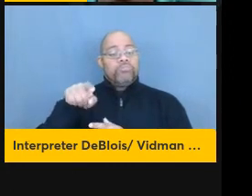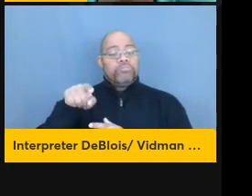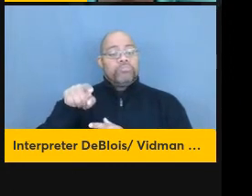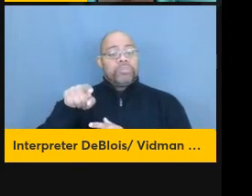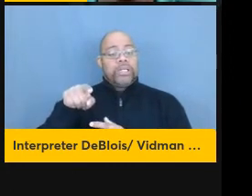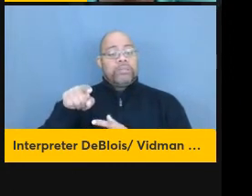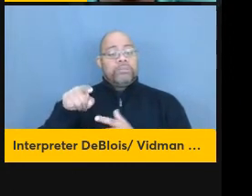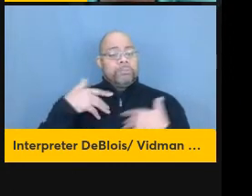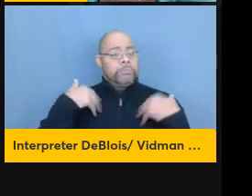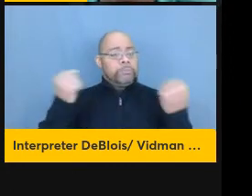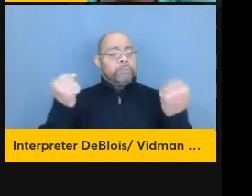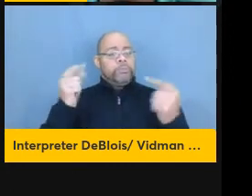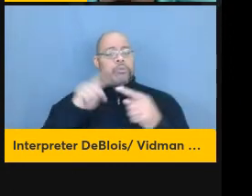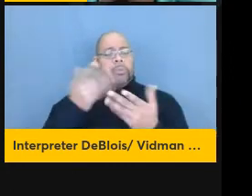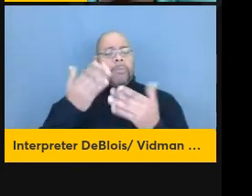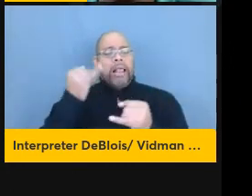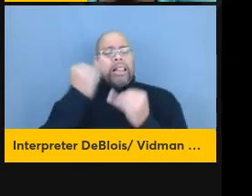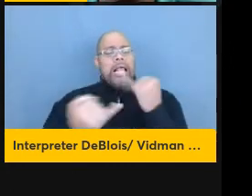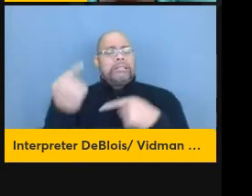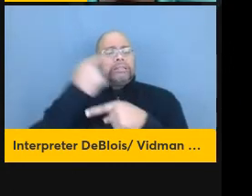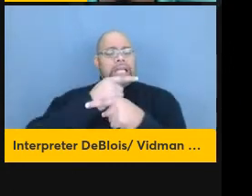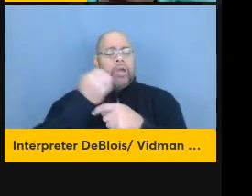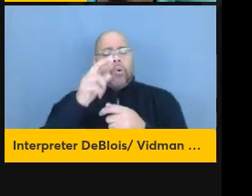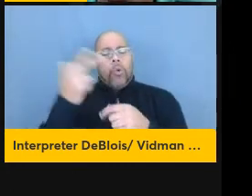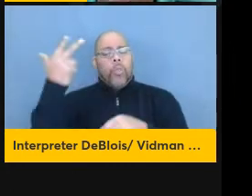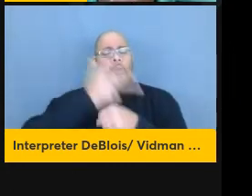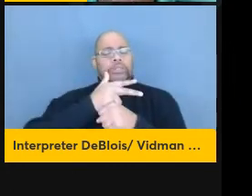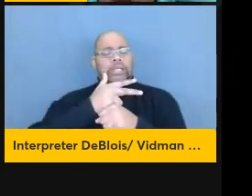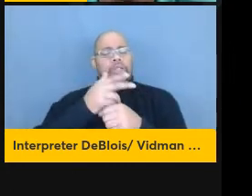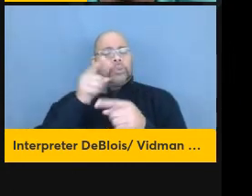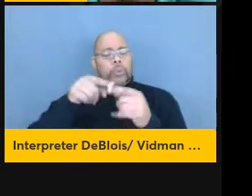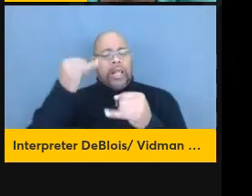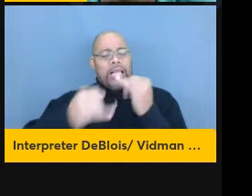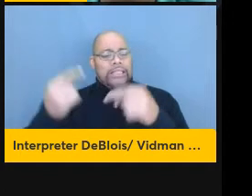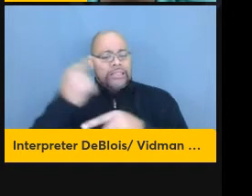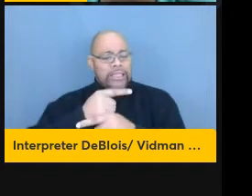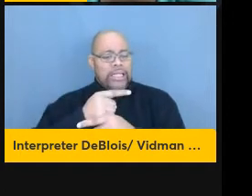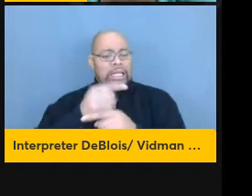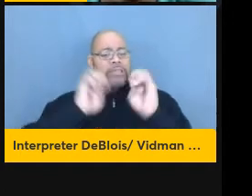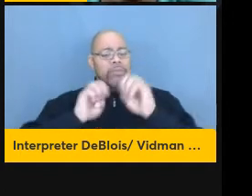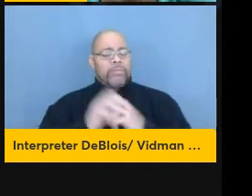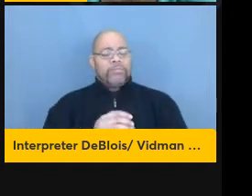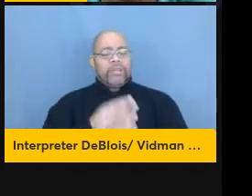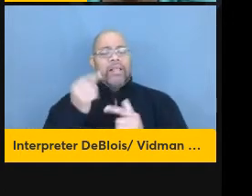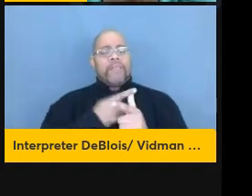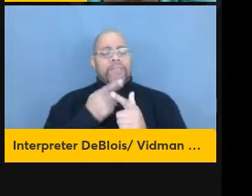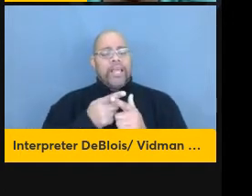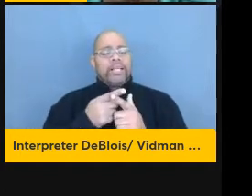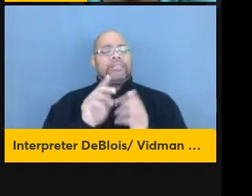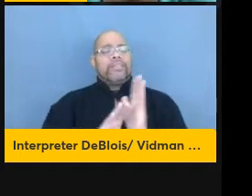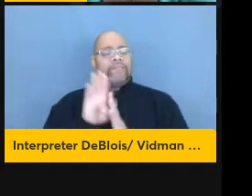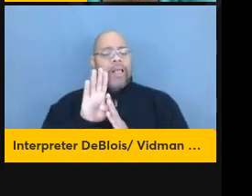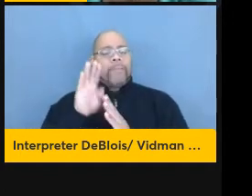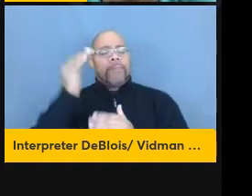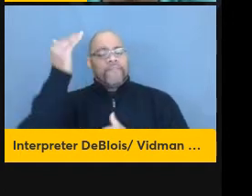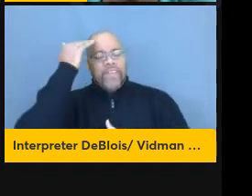until like the last day or three days to the last day of the experiment. And then they developed a fever. So they get up